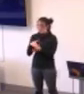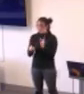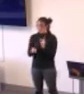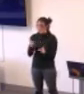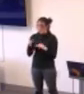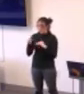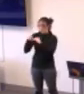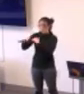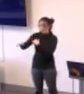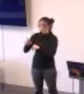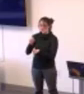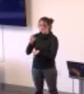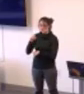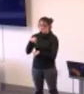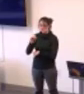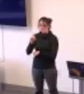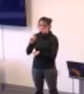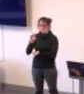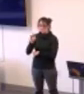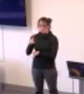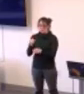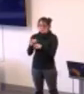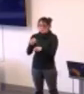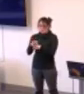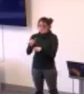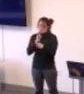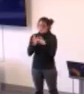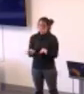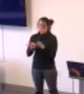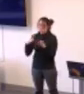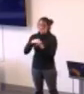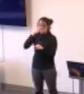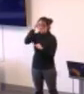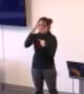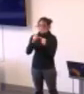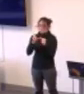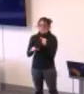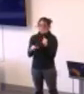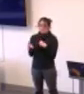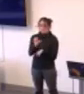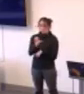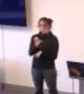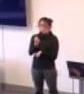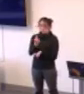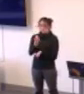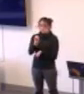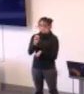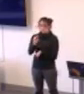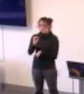It's important that we don't decouple the "crimigration" immigration carceral system